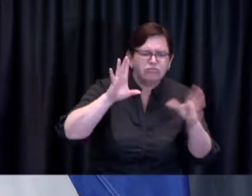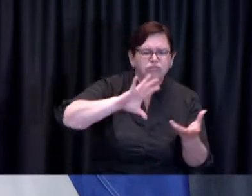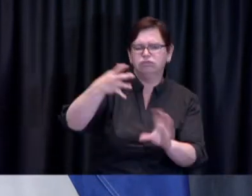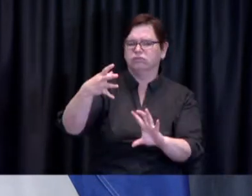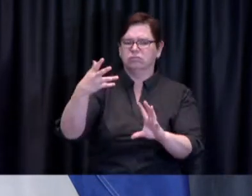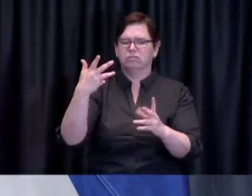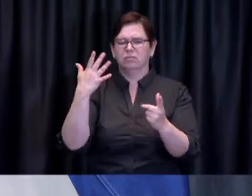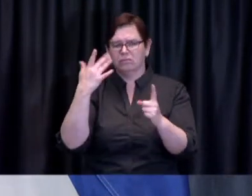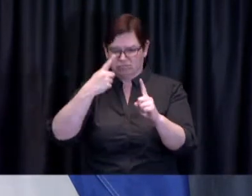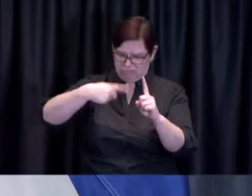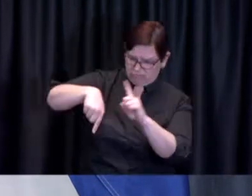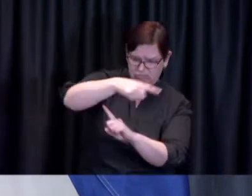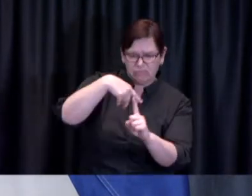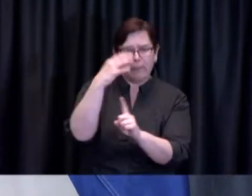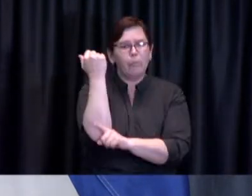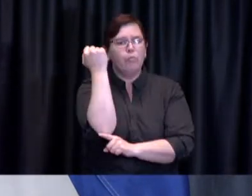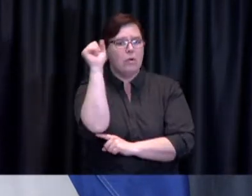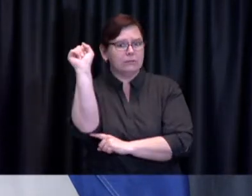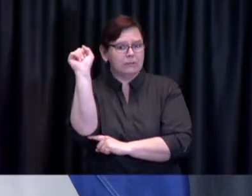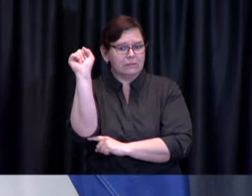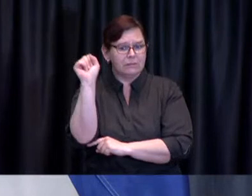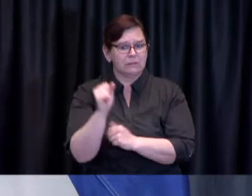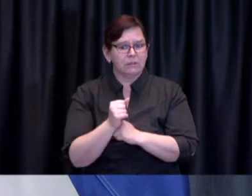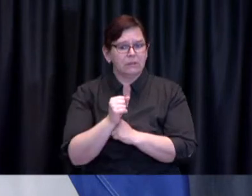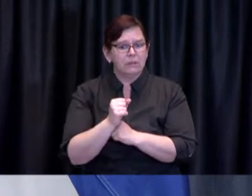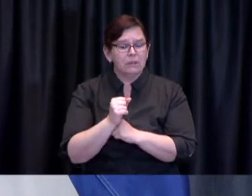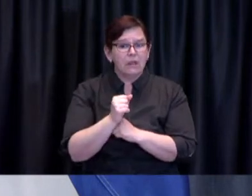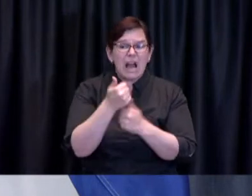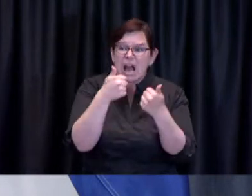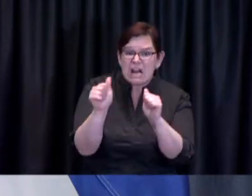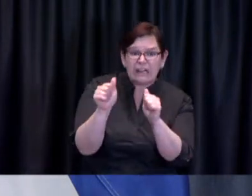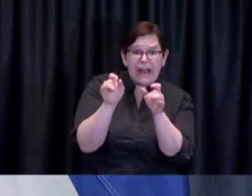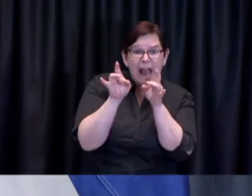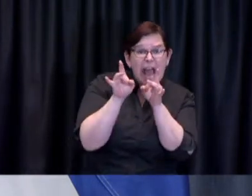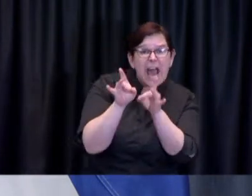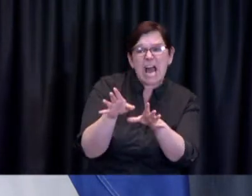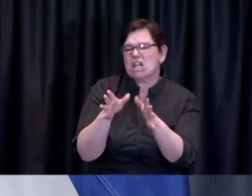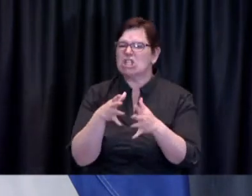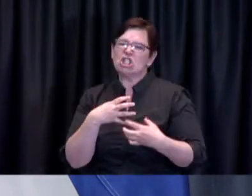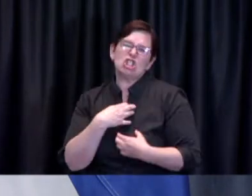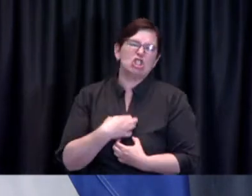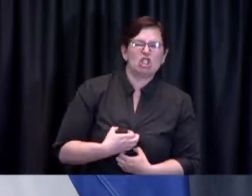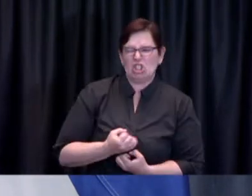a crime was hate motivated we await the results of the investigation to into at least one event